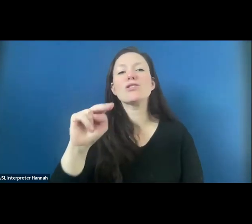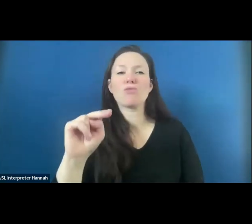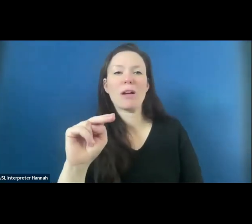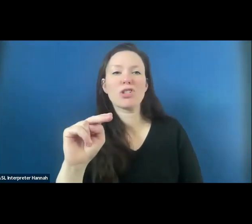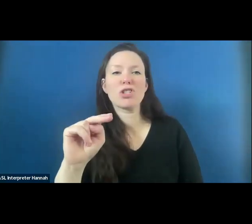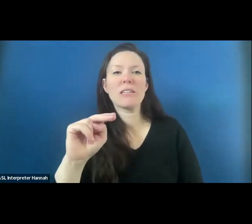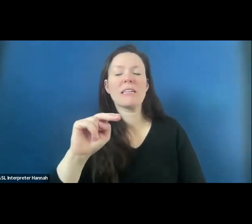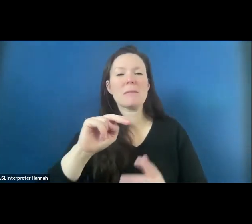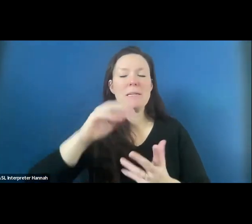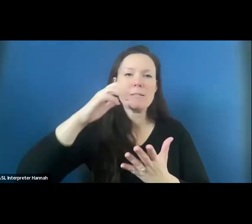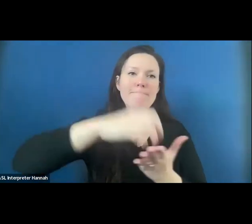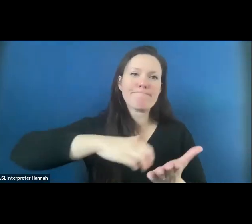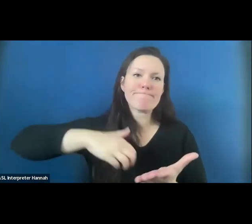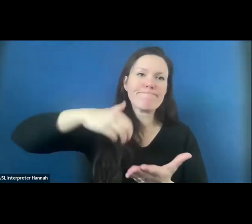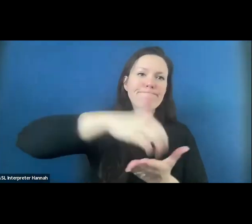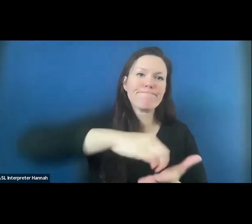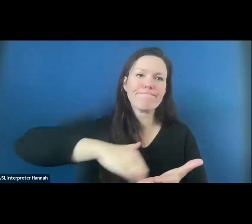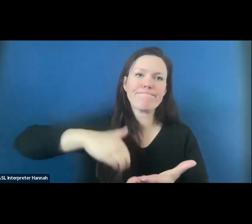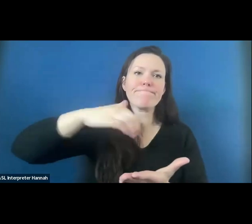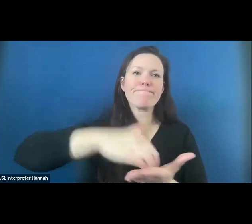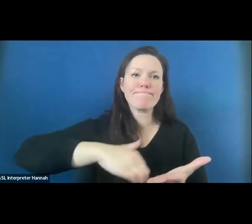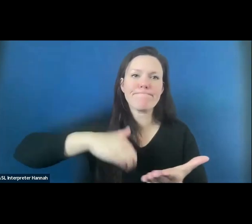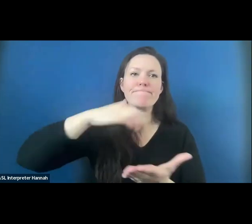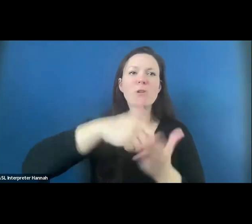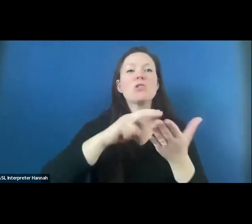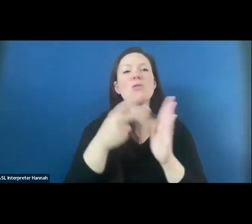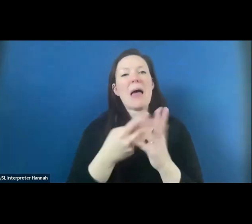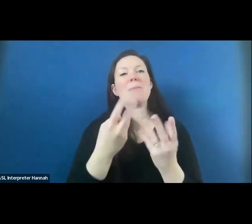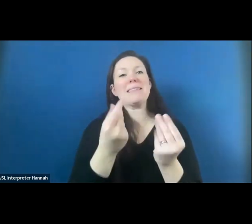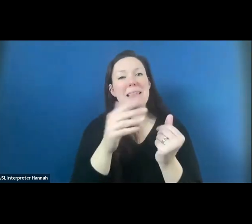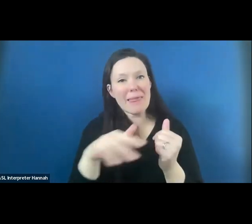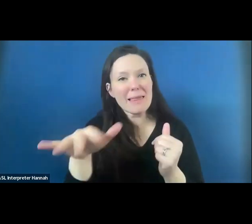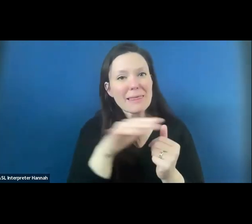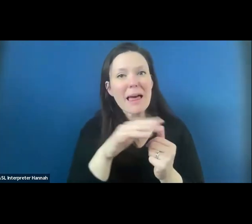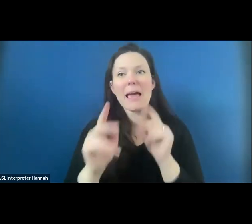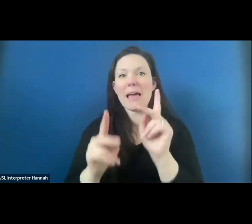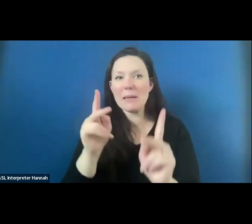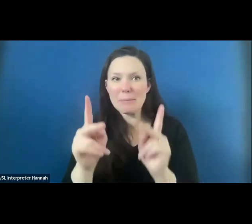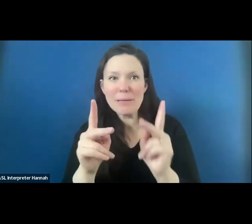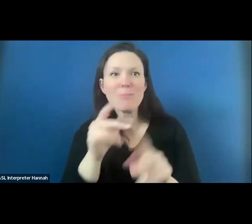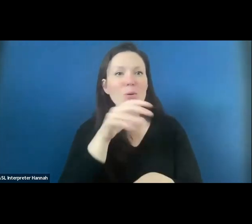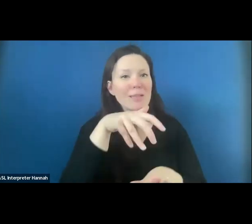and the harm of indigenous bodies and indigenous lands. And so this also involves extraction of natural